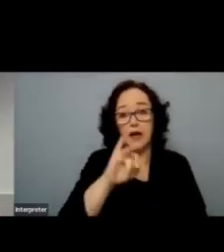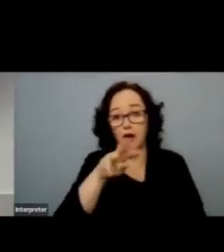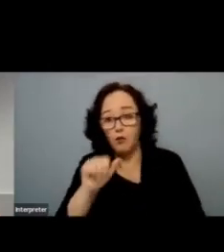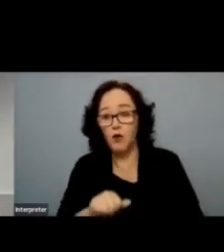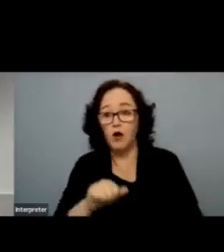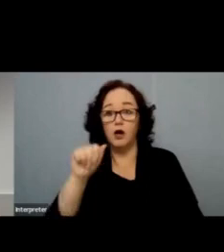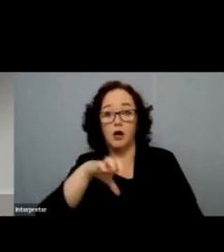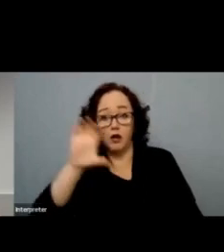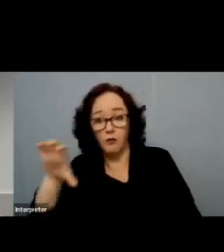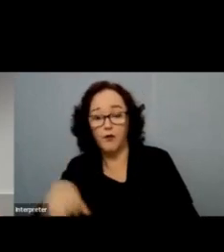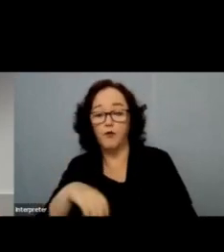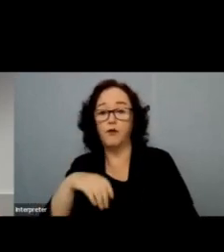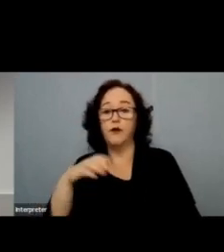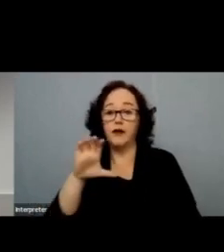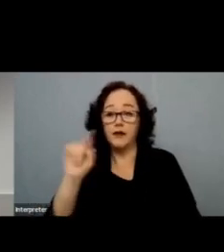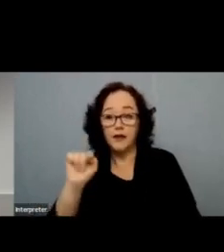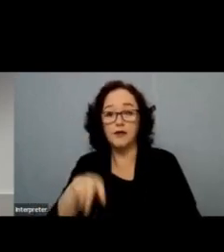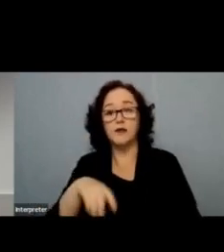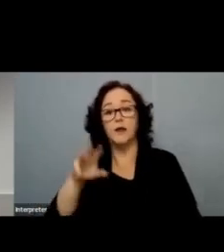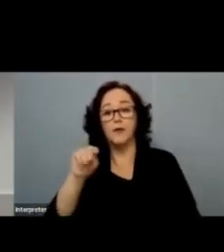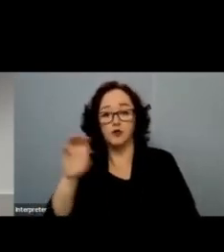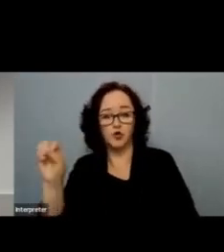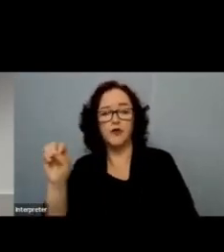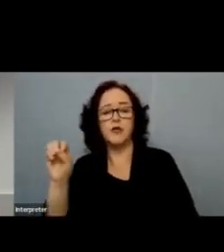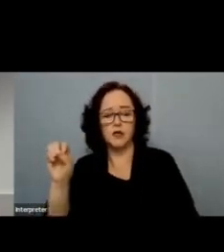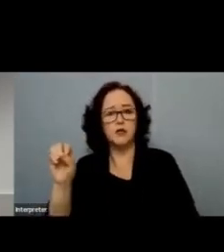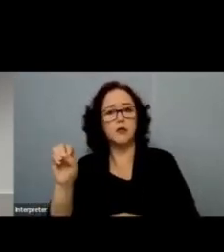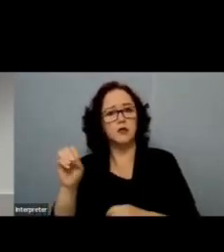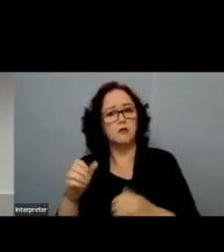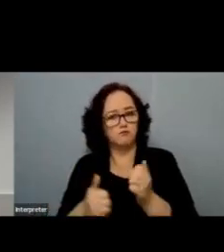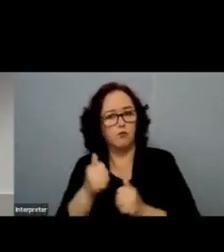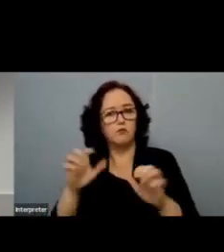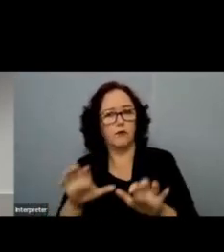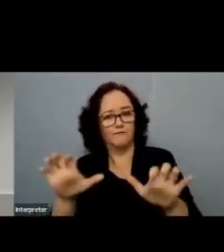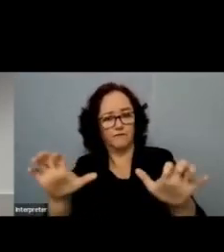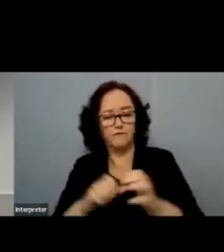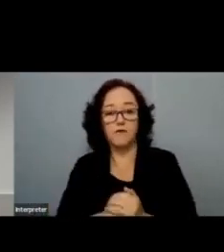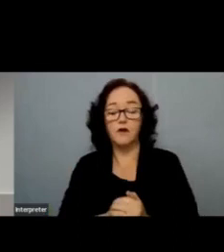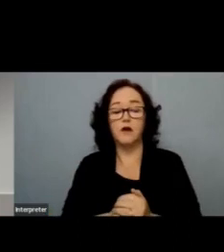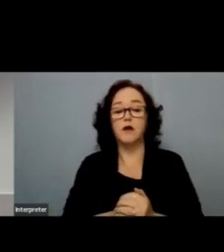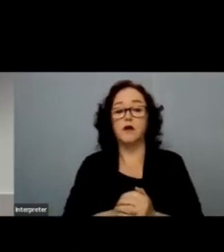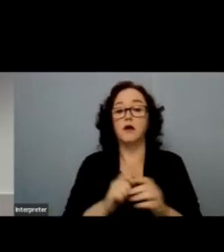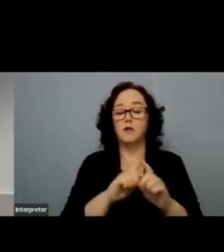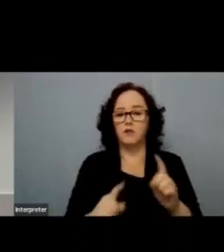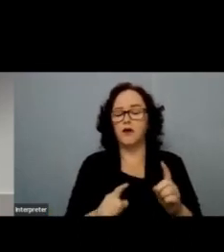Connecticut and Missouri have been the most active. Initially the workgroup divided into three subcommittees noted in the